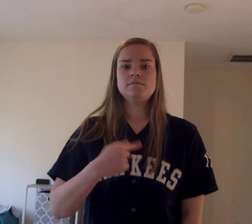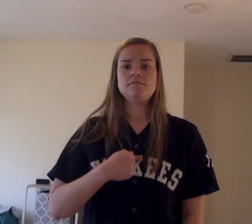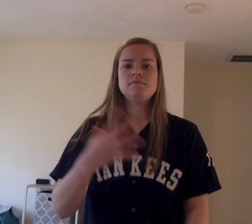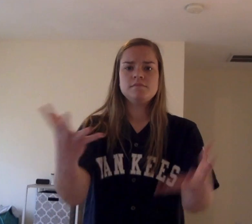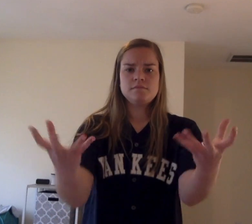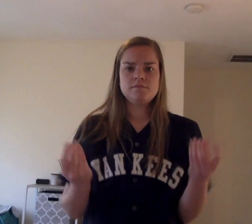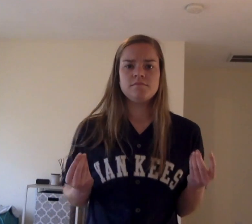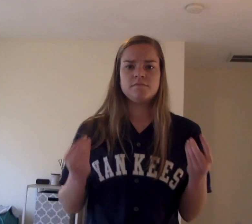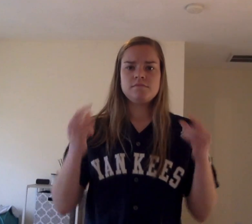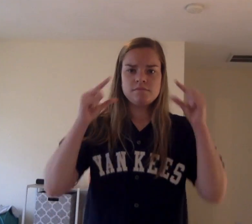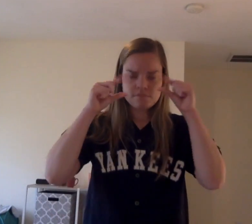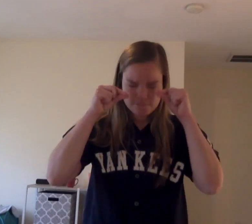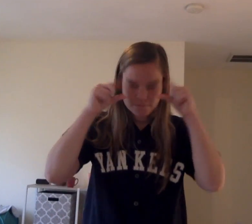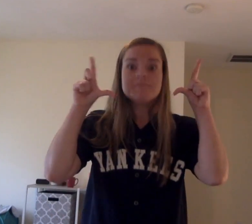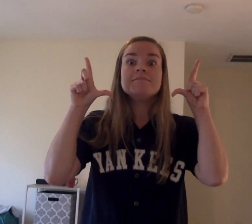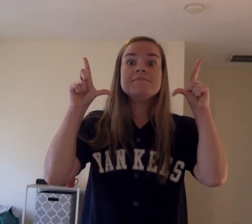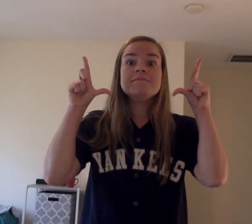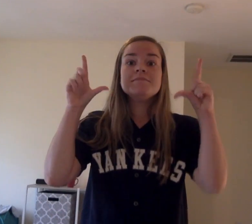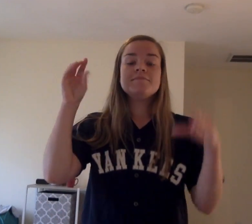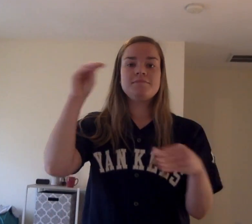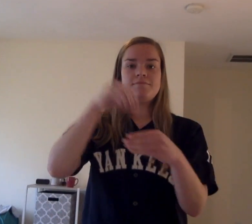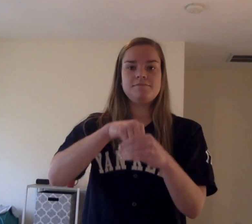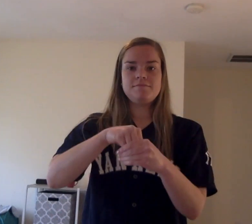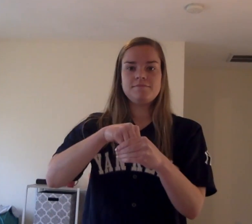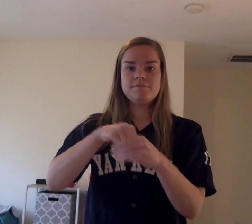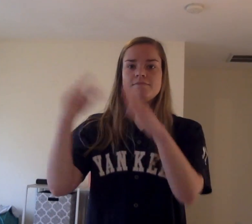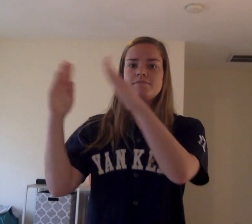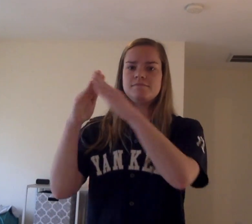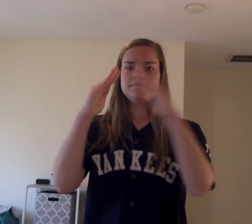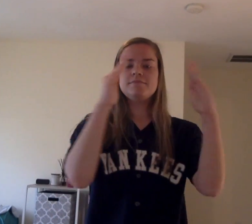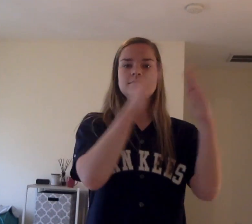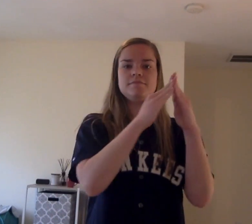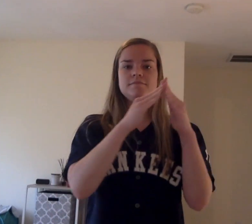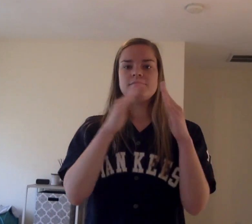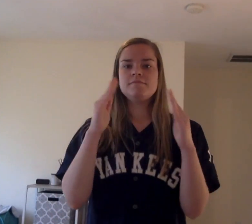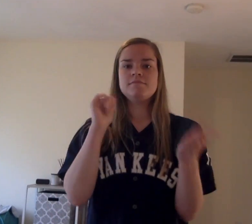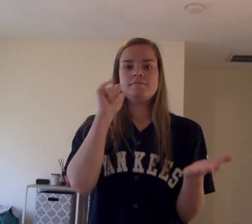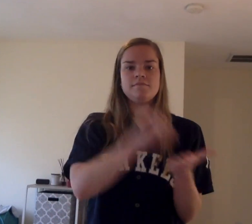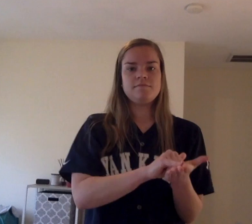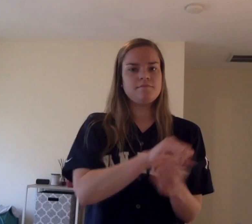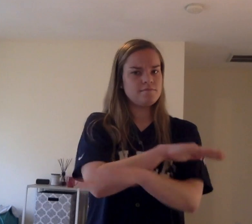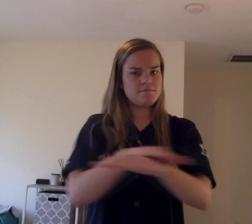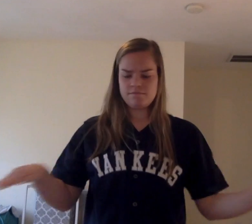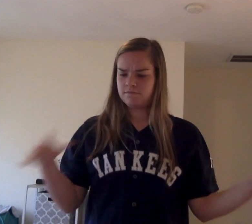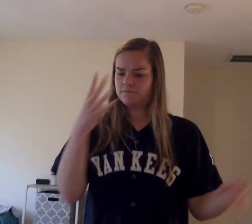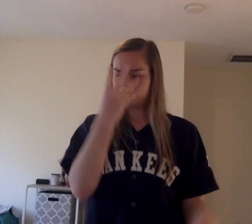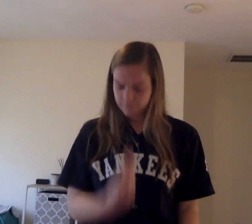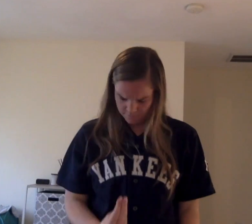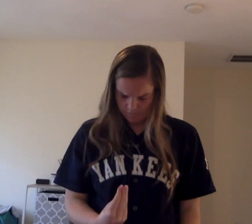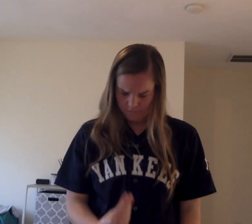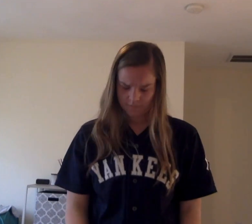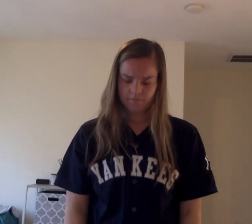I wanna wake up, in a city that doesn't sleep